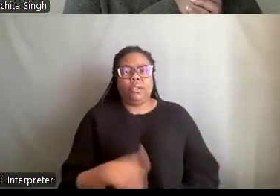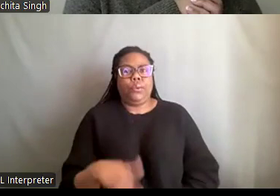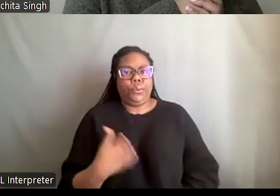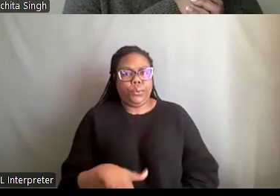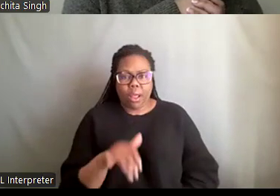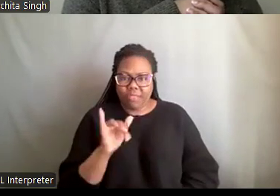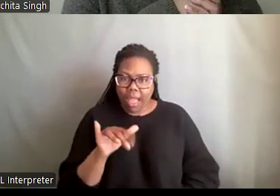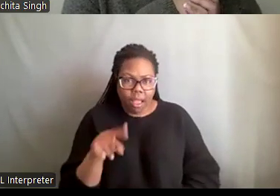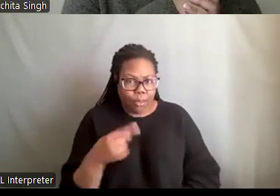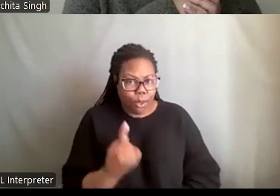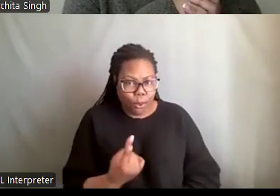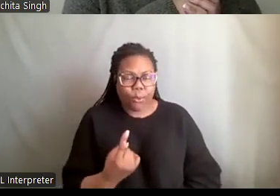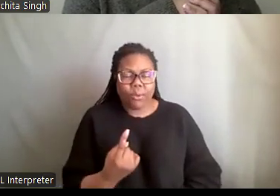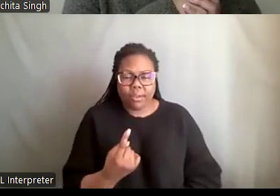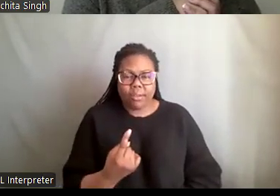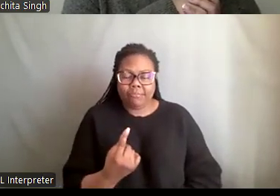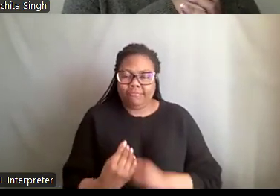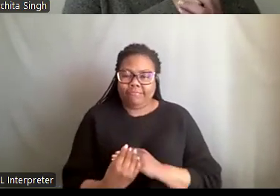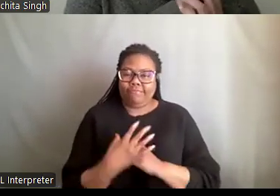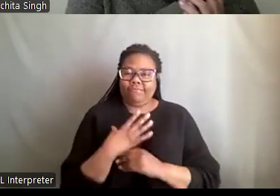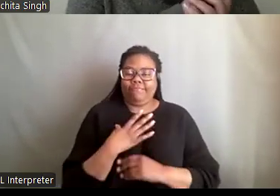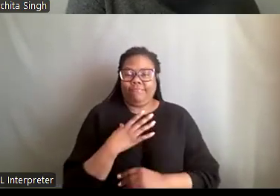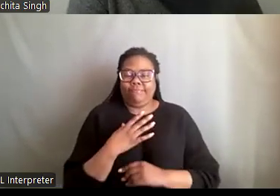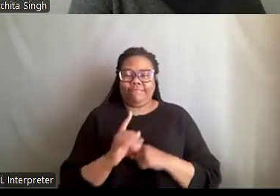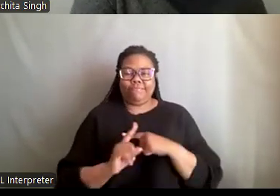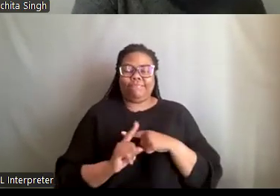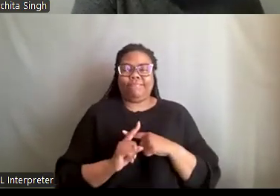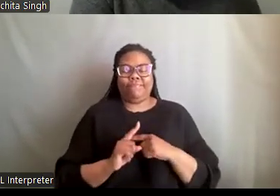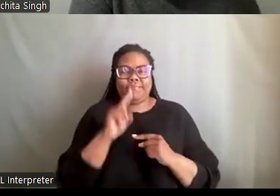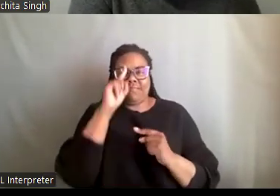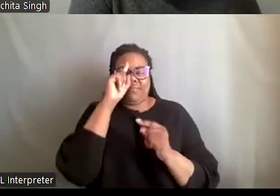listen to us to hear what we have to say, and that alone